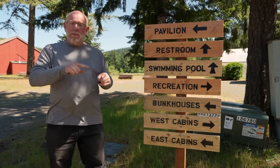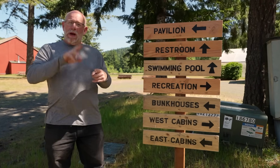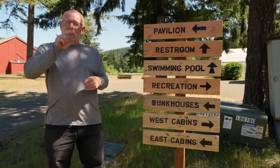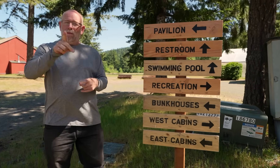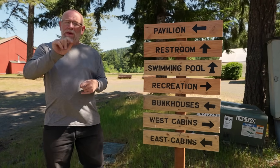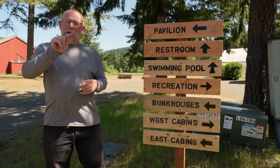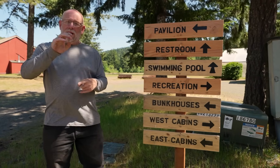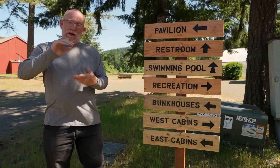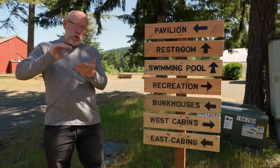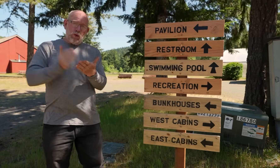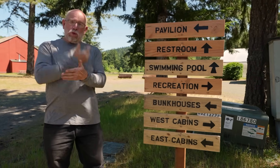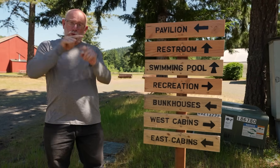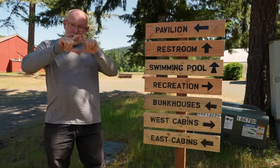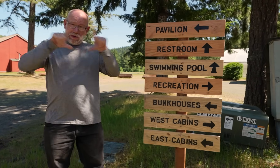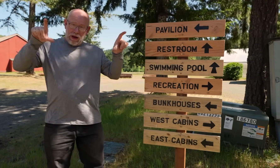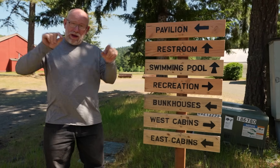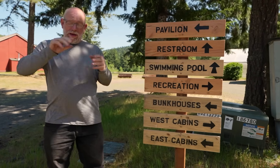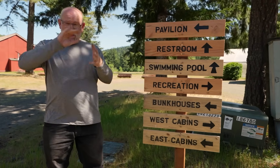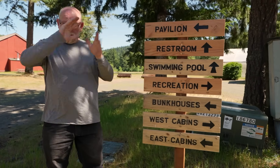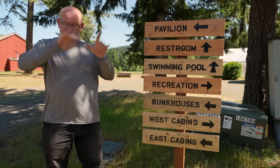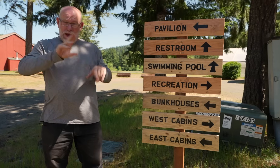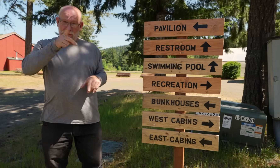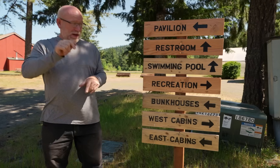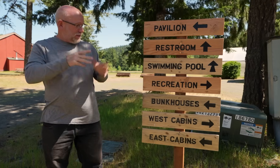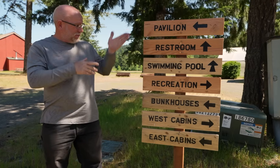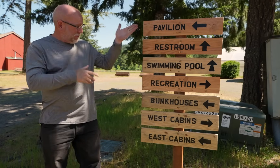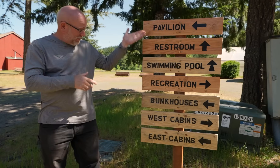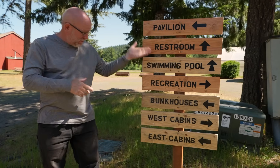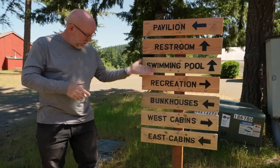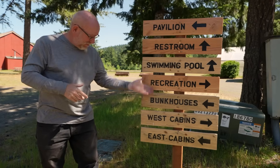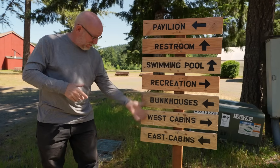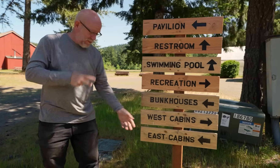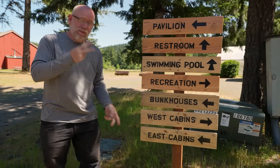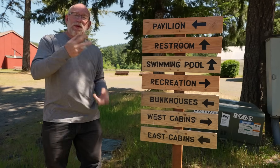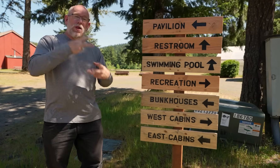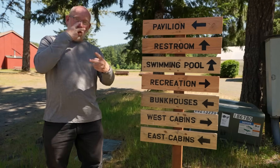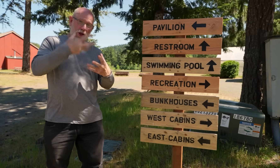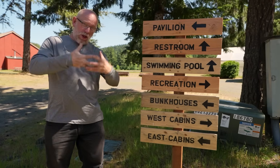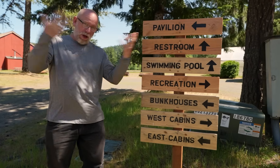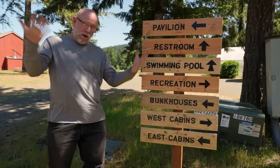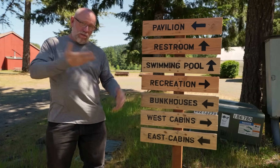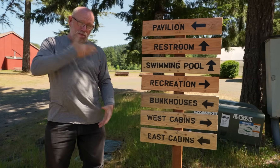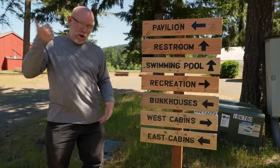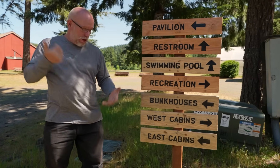He updated our signs. It looks so much better now!